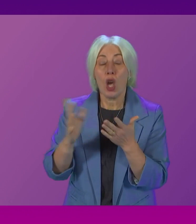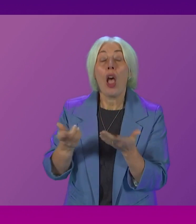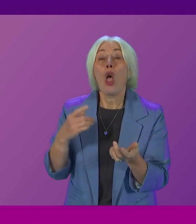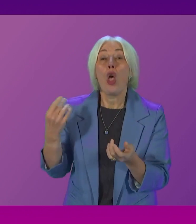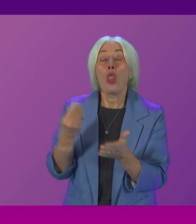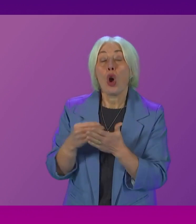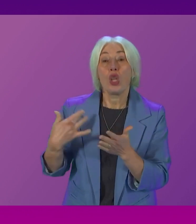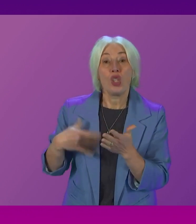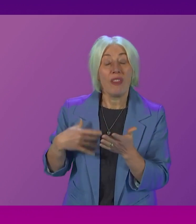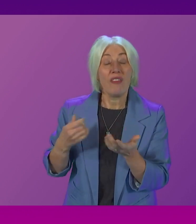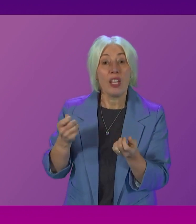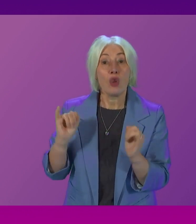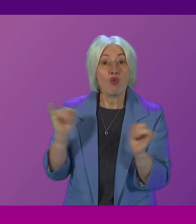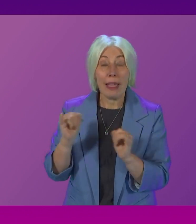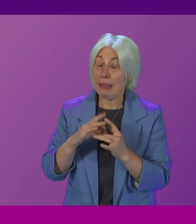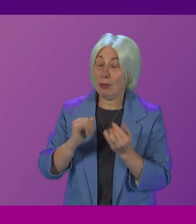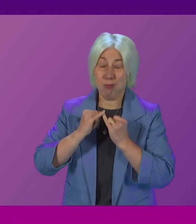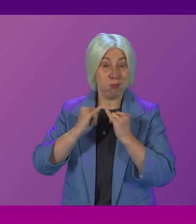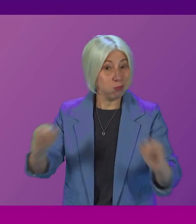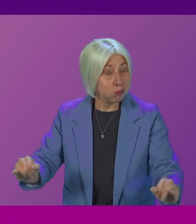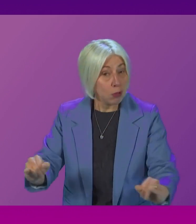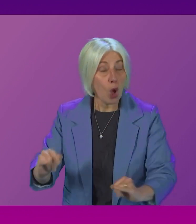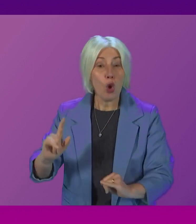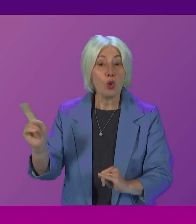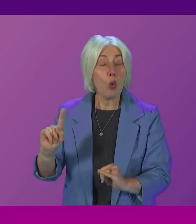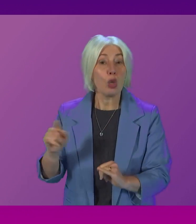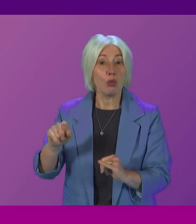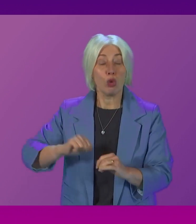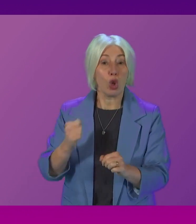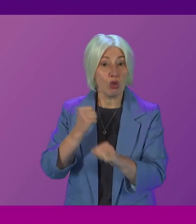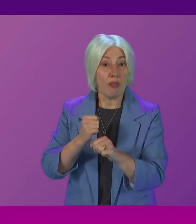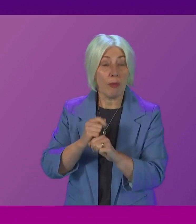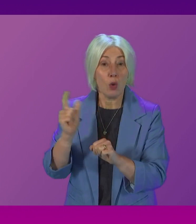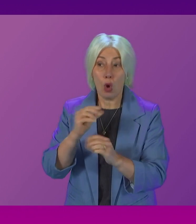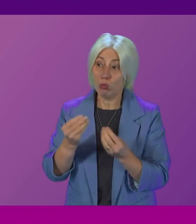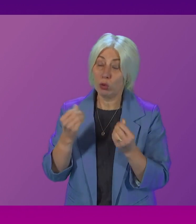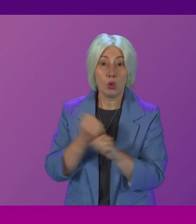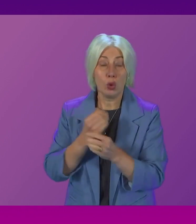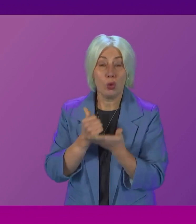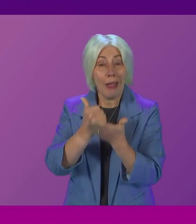can I ask the First Minister what support the Scottish Government is providing to people to help them to stay afloat this winter? What more could the